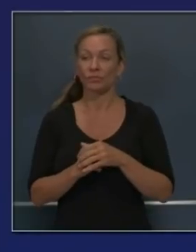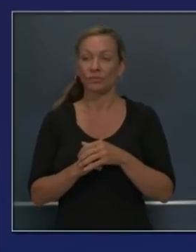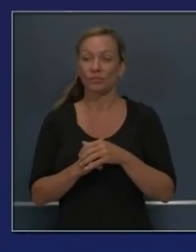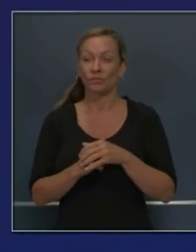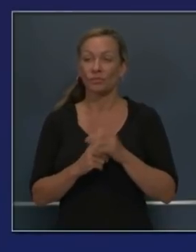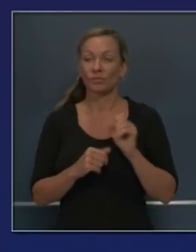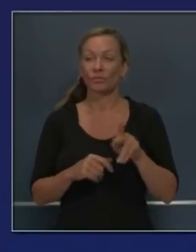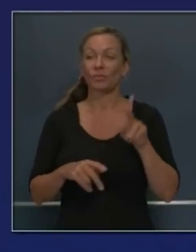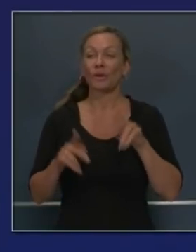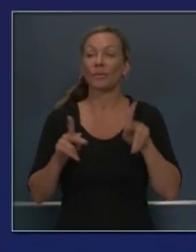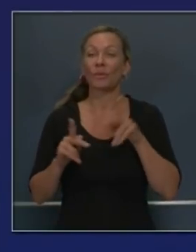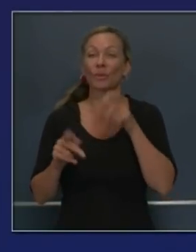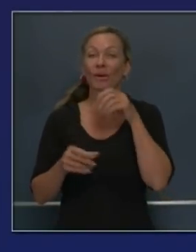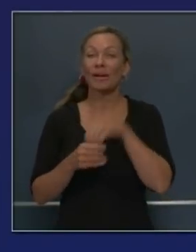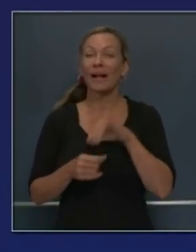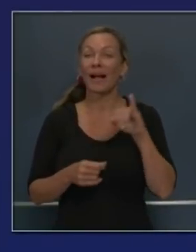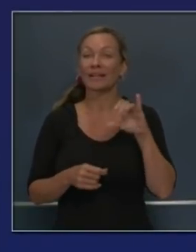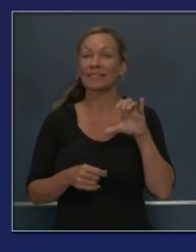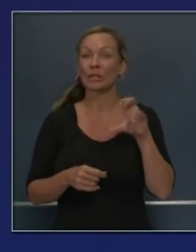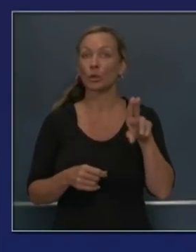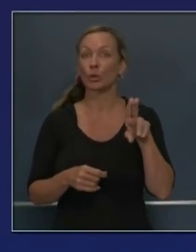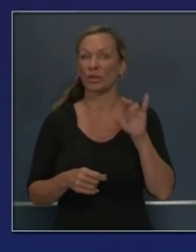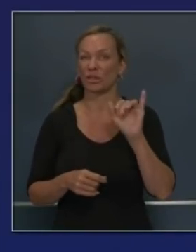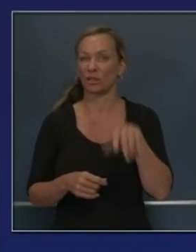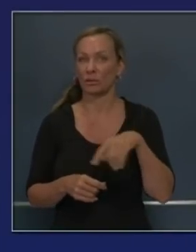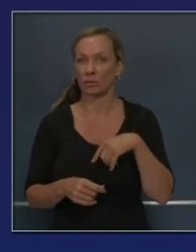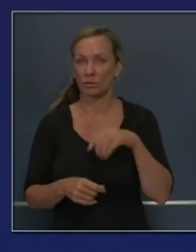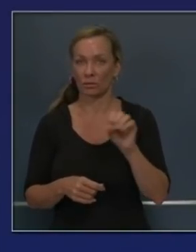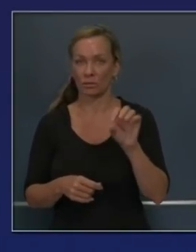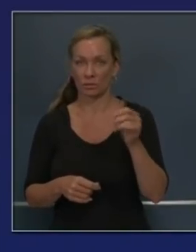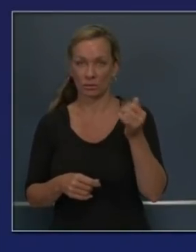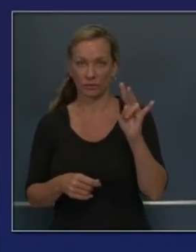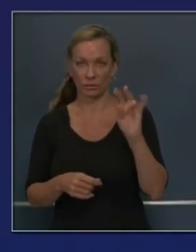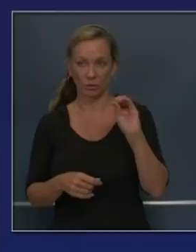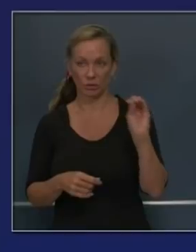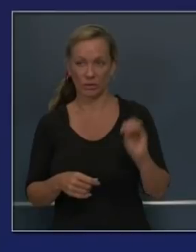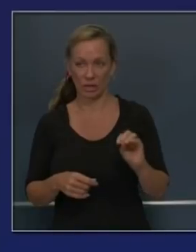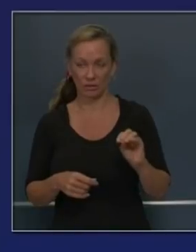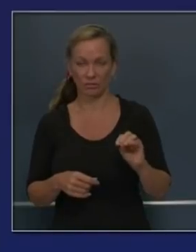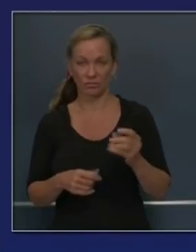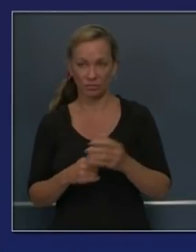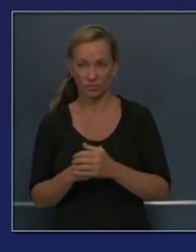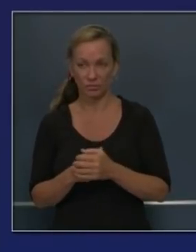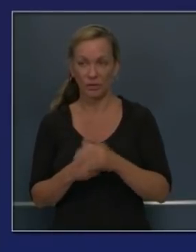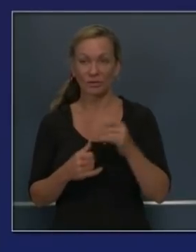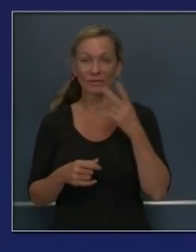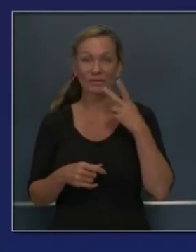NOW YOU RECALL IS 23, 22, NOW REPRESENTING 17 PERCENT OF THE ENTIRE ICU CAPACITY WITHIN THE